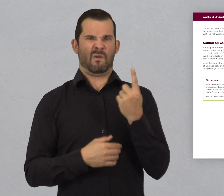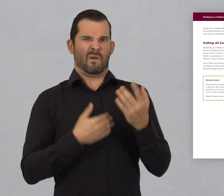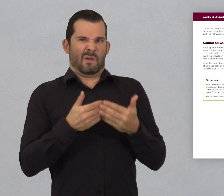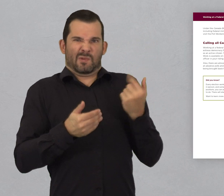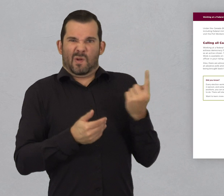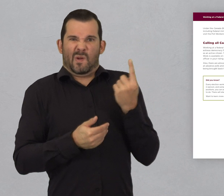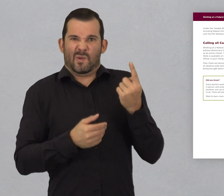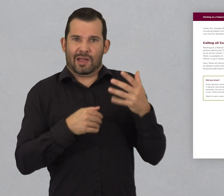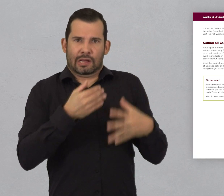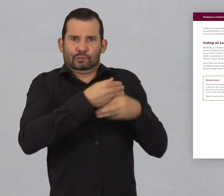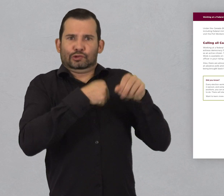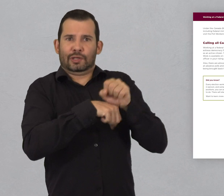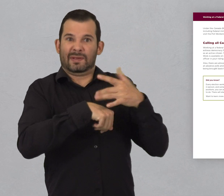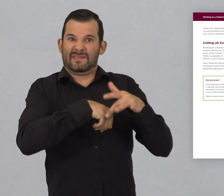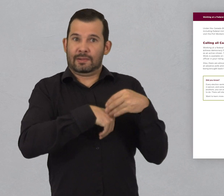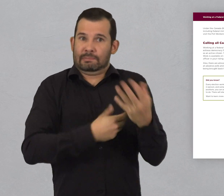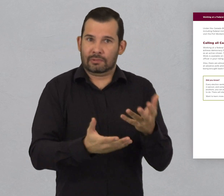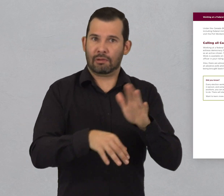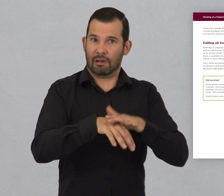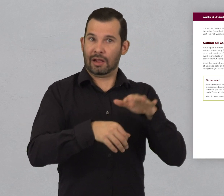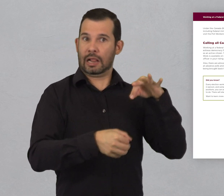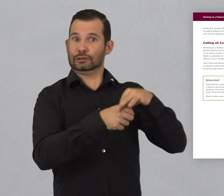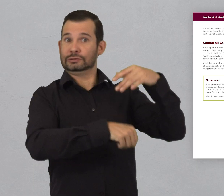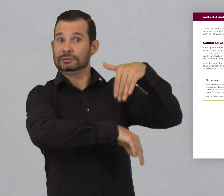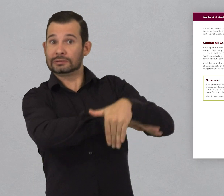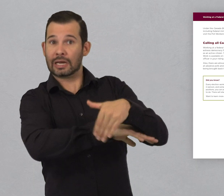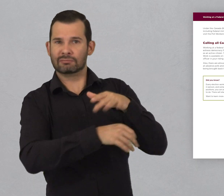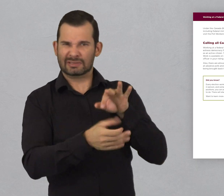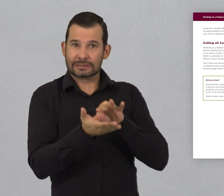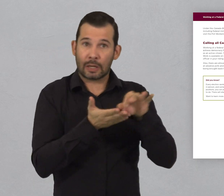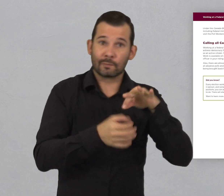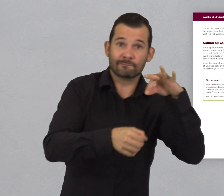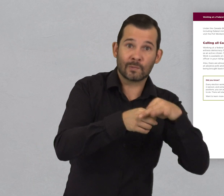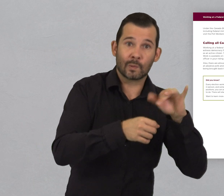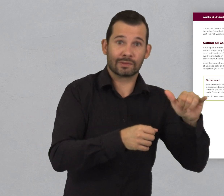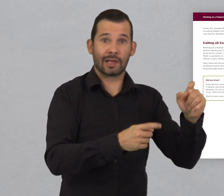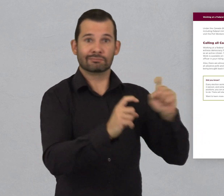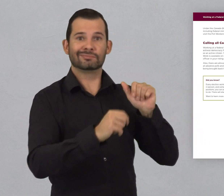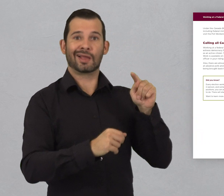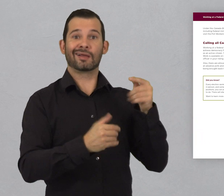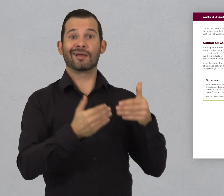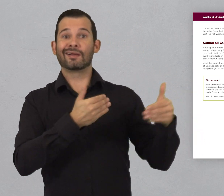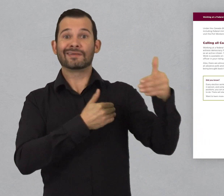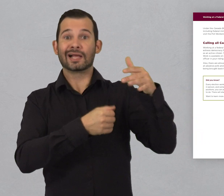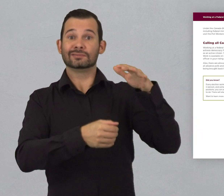on election night, counting the votes cast at advance polls and by special ballot or helping